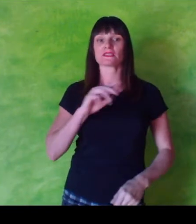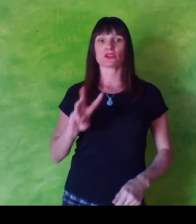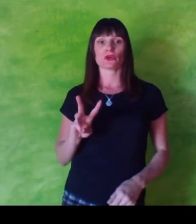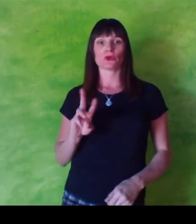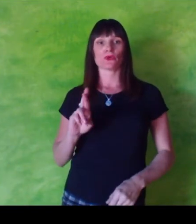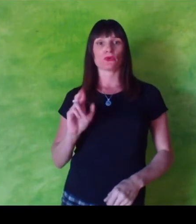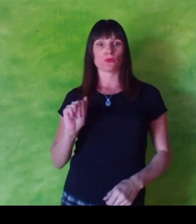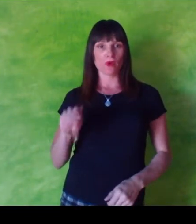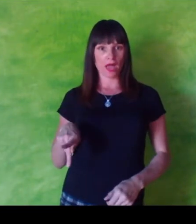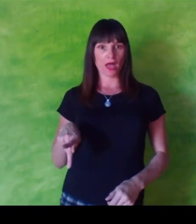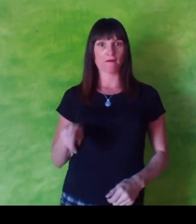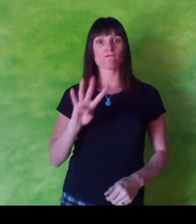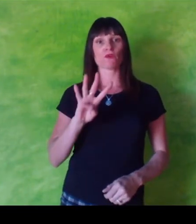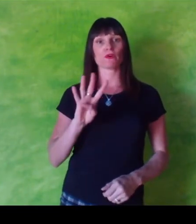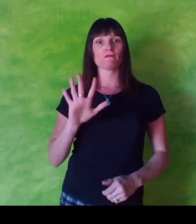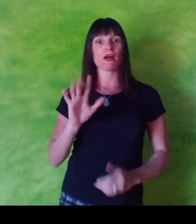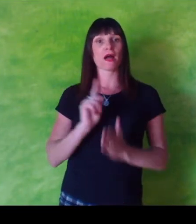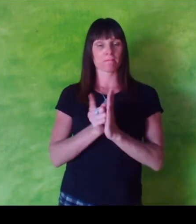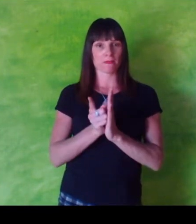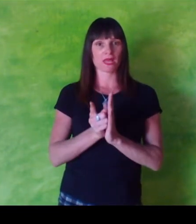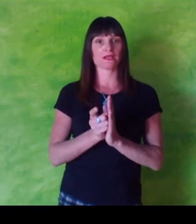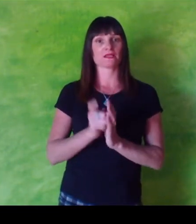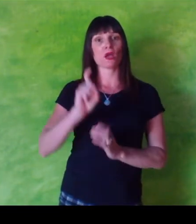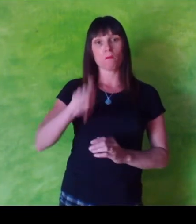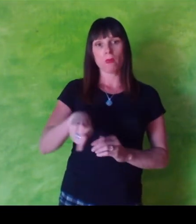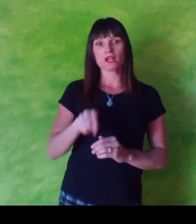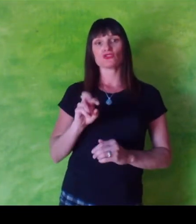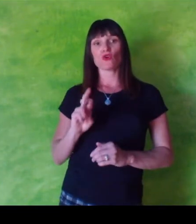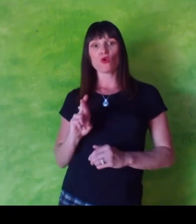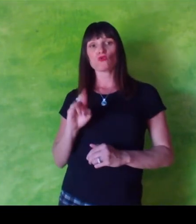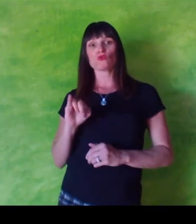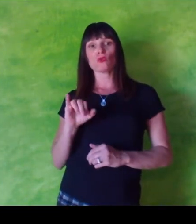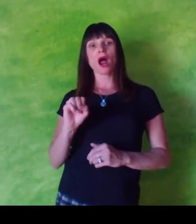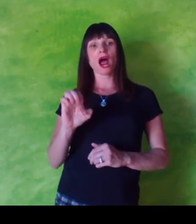minutes or so it's gonna have a little bit more time to rise now if they're